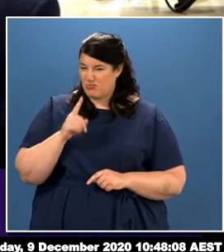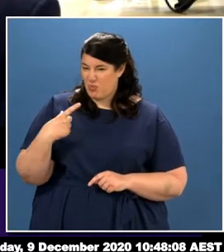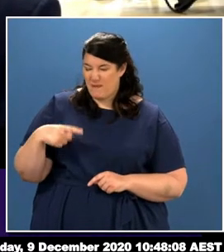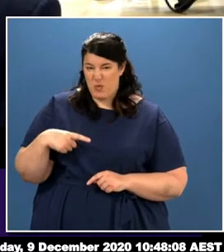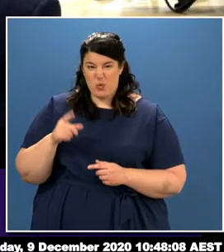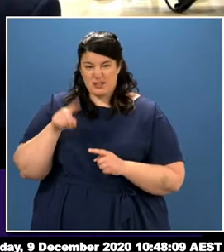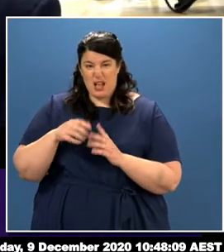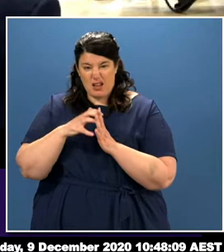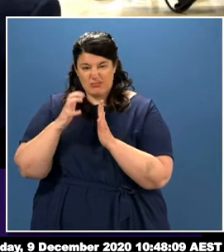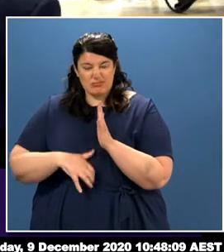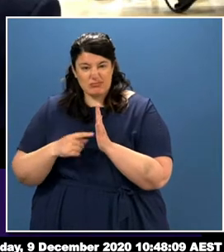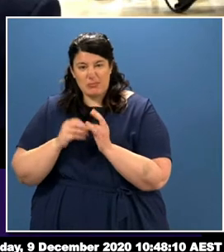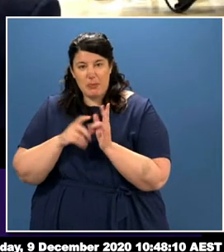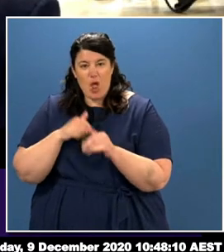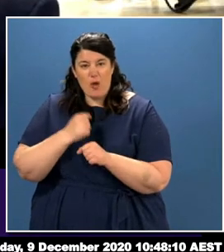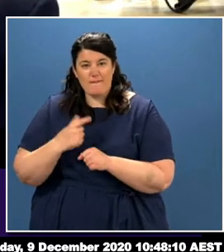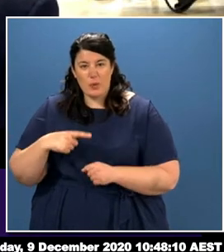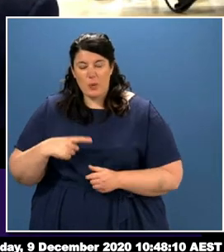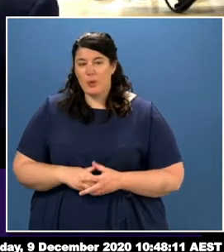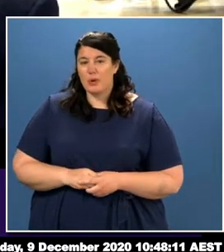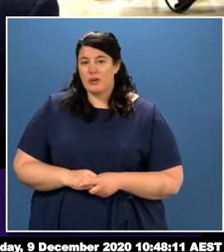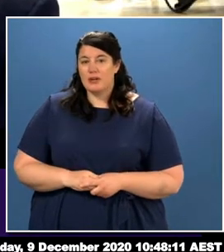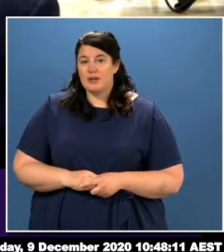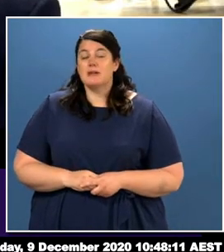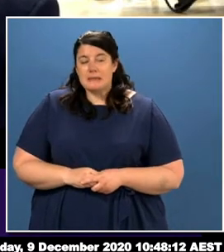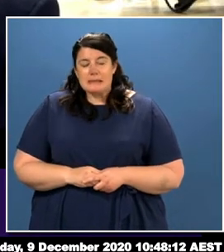For the longest time having had discussions with my friends